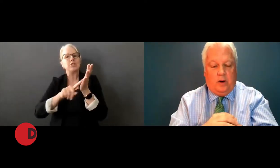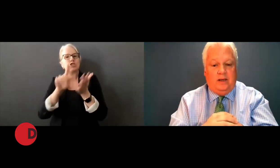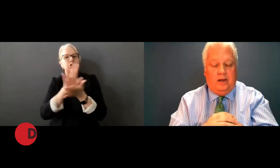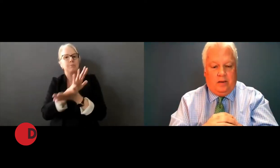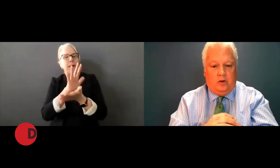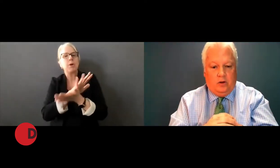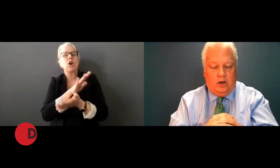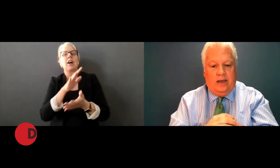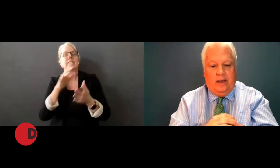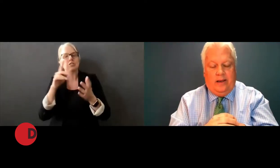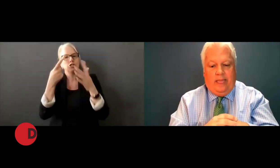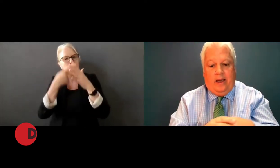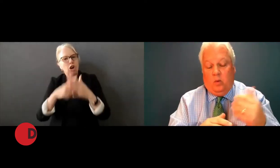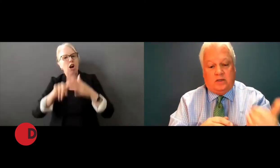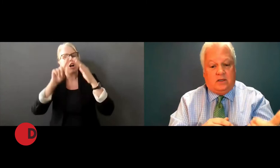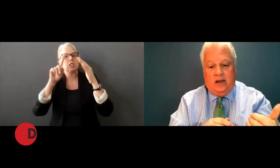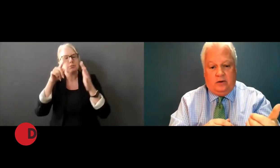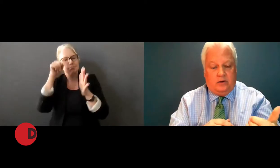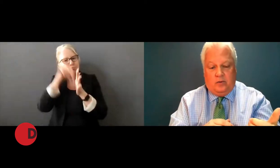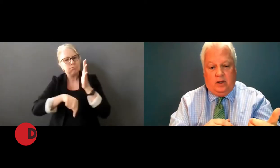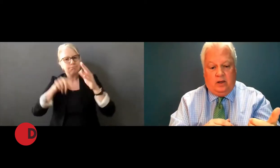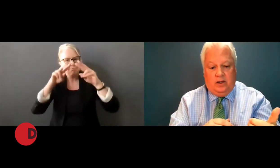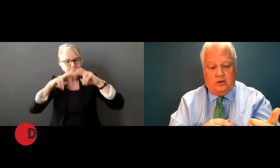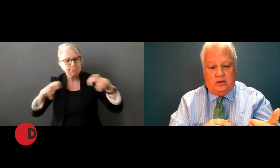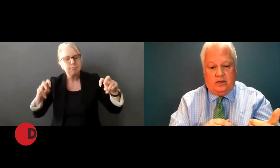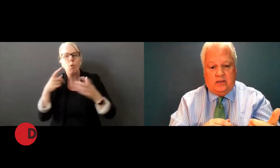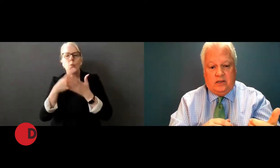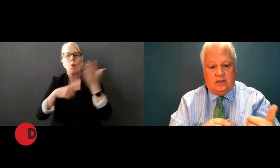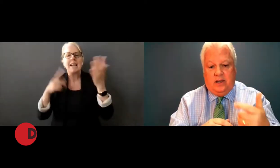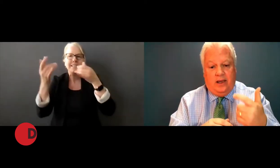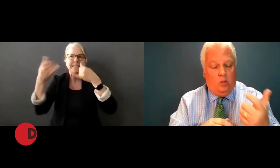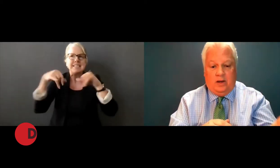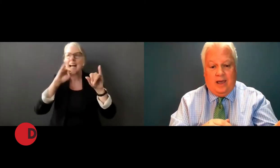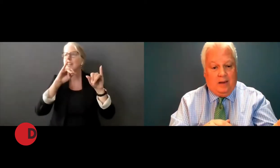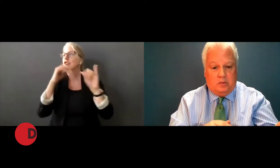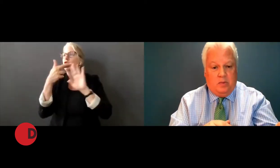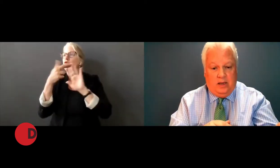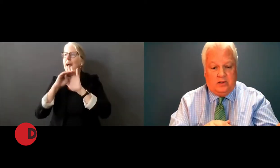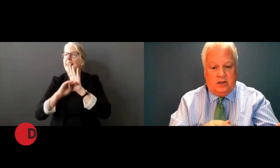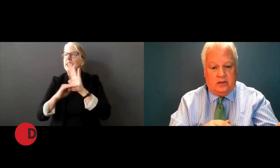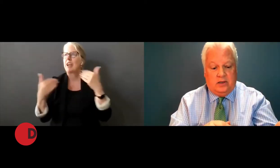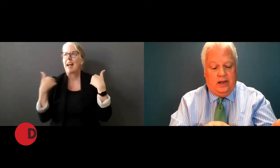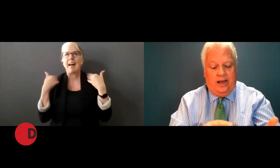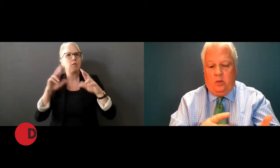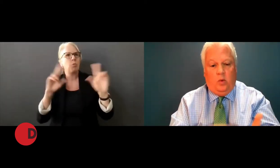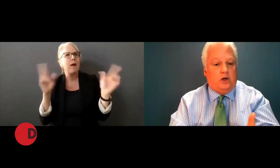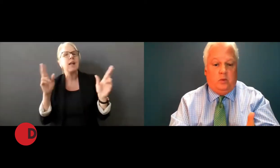to start an in-depth investigation of what standards and regulations are already in place,